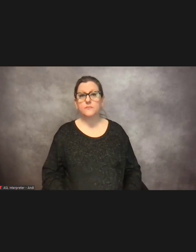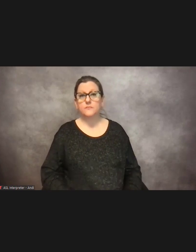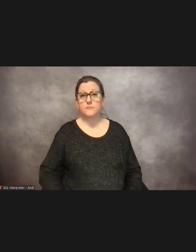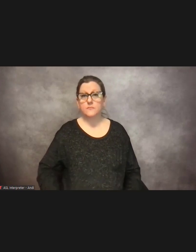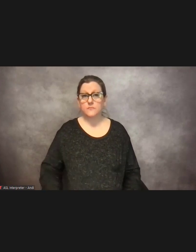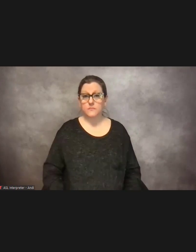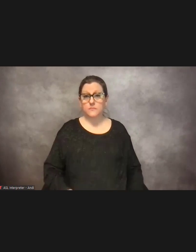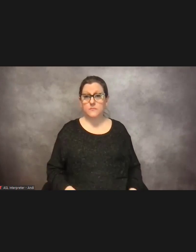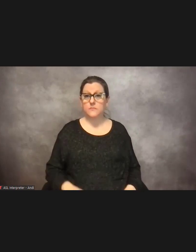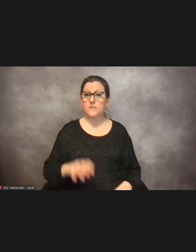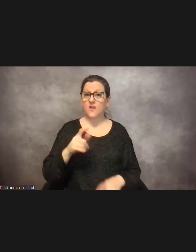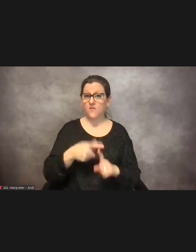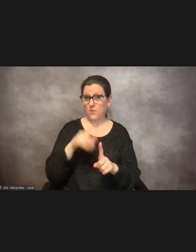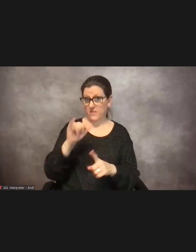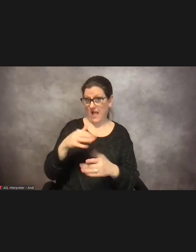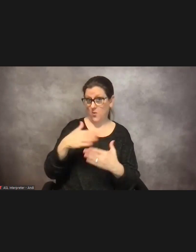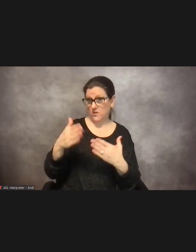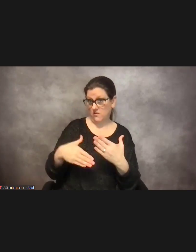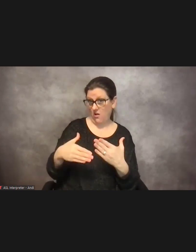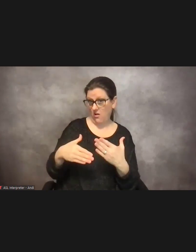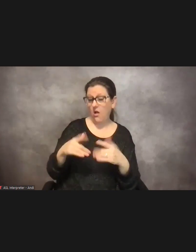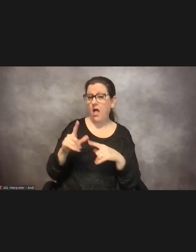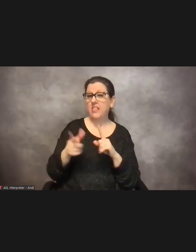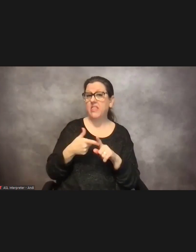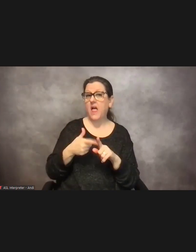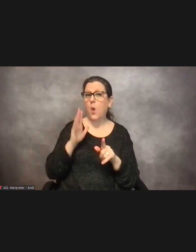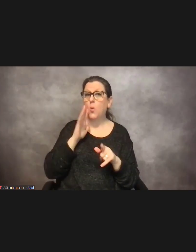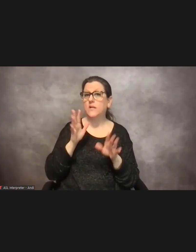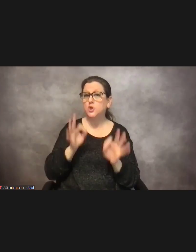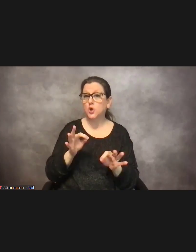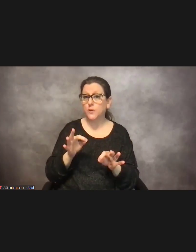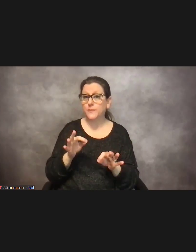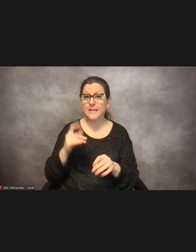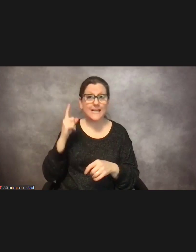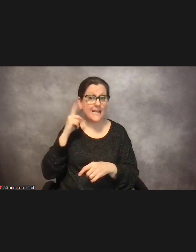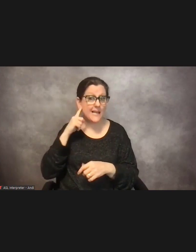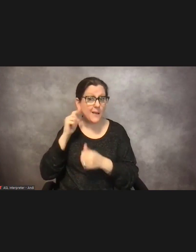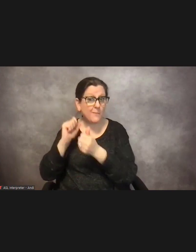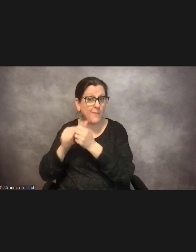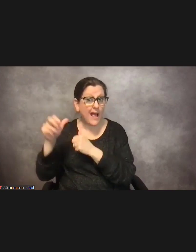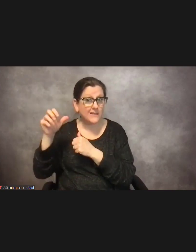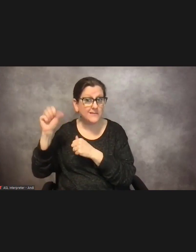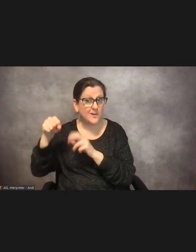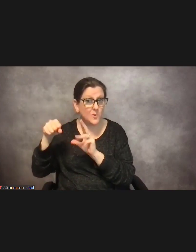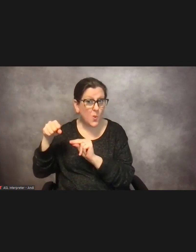results, the screener determines if each ear passes or not, and the